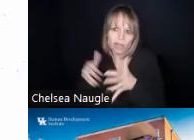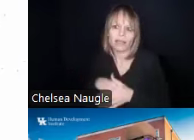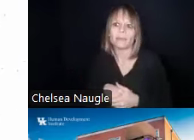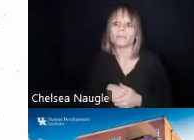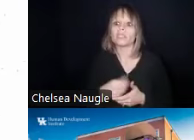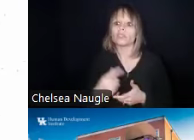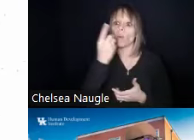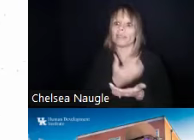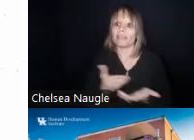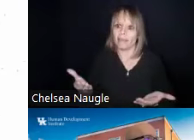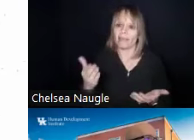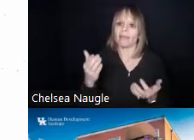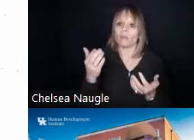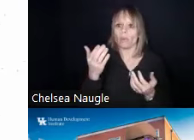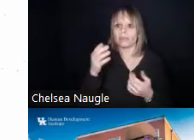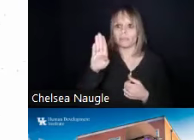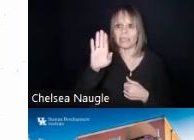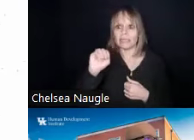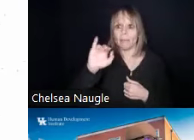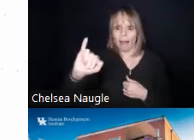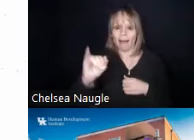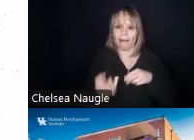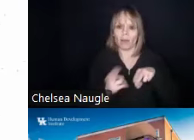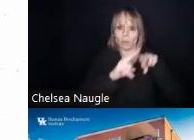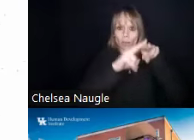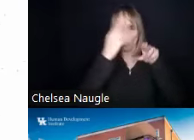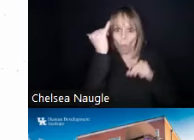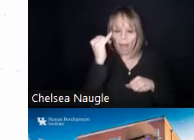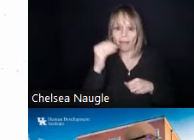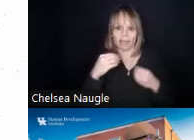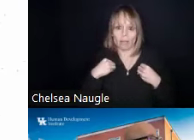went up. Uh they also uh overall uh improved in squats and push-ups. So what